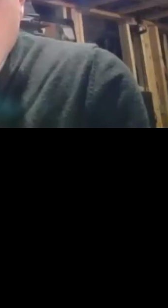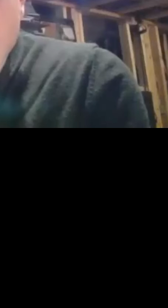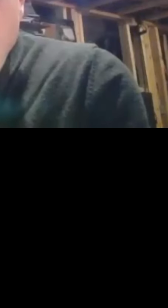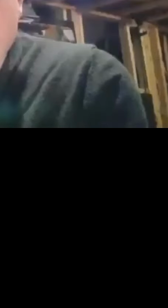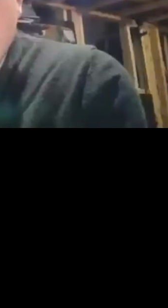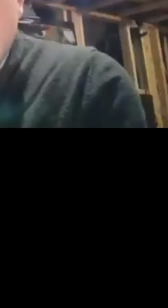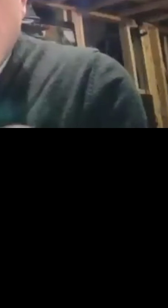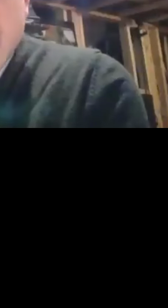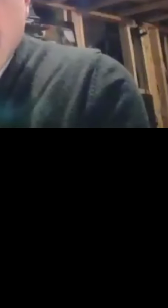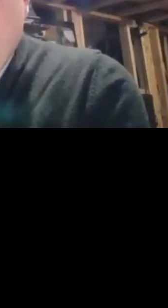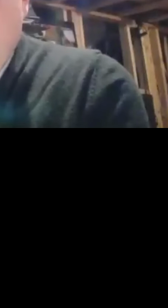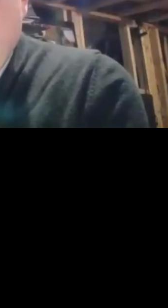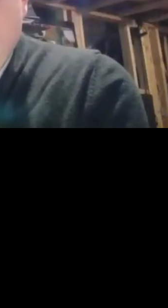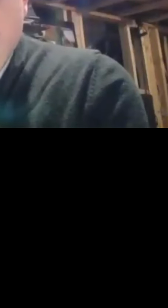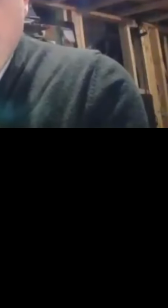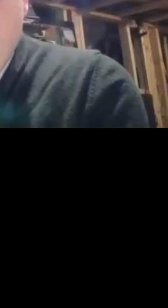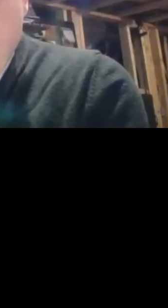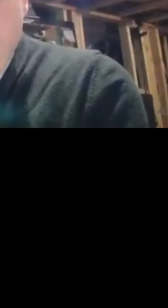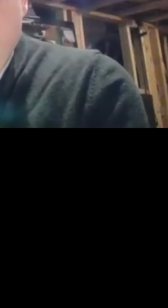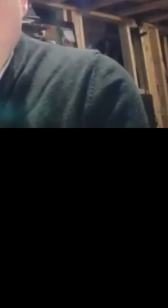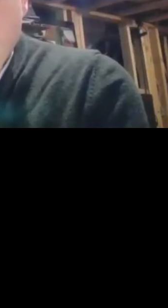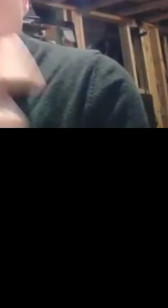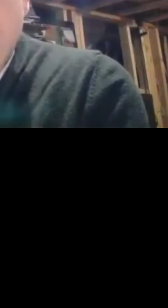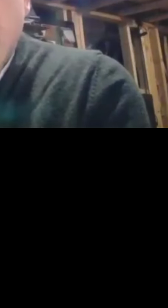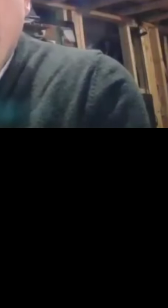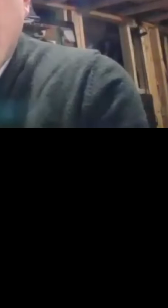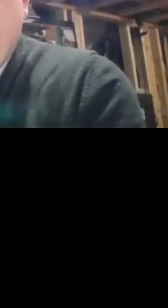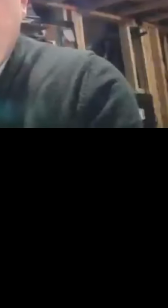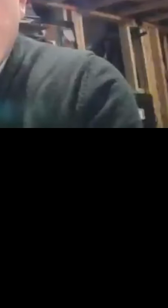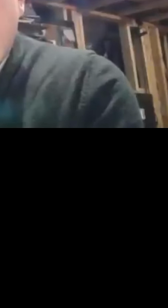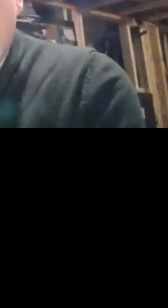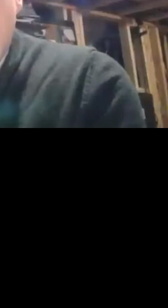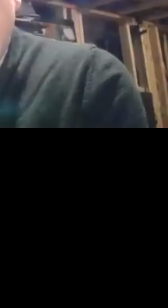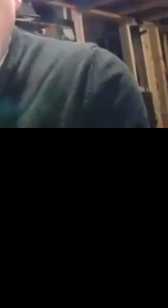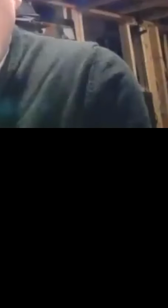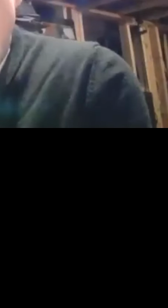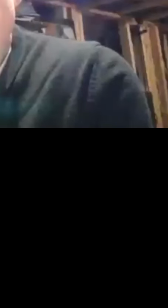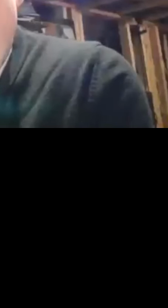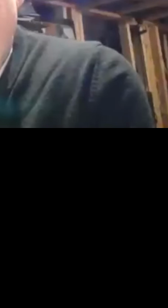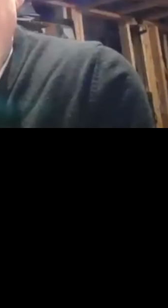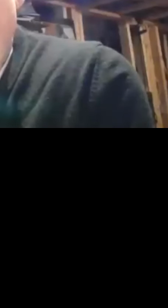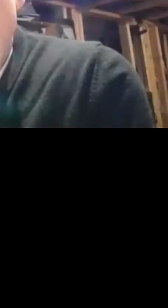any of the residents.